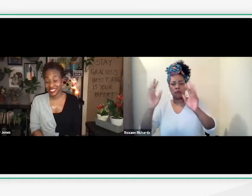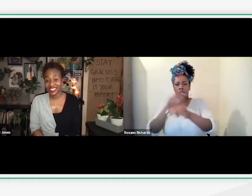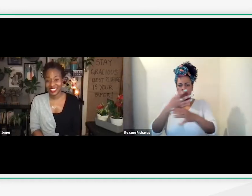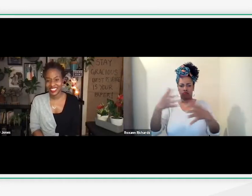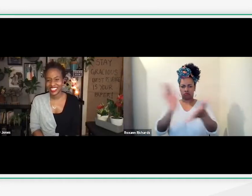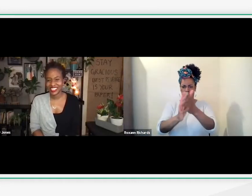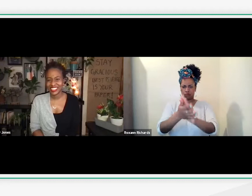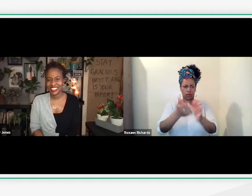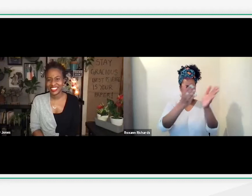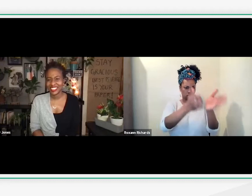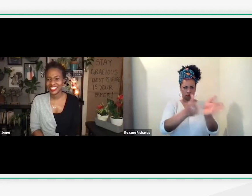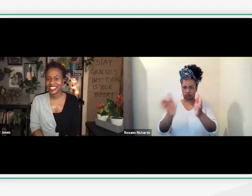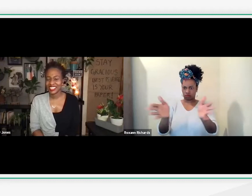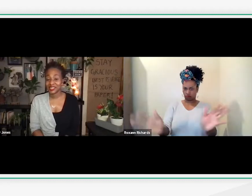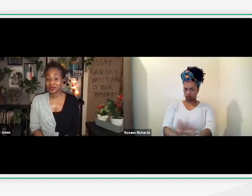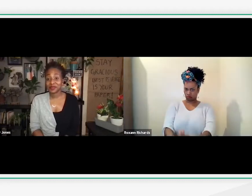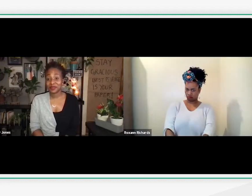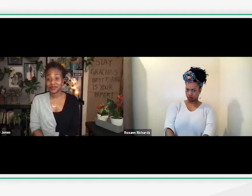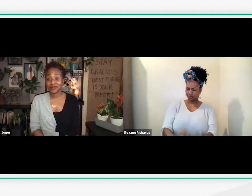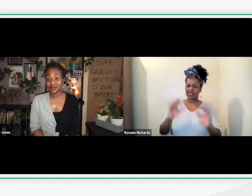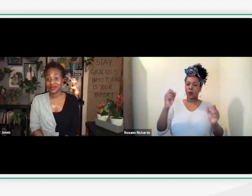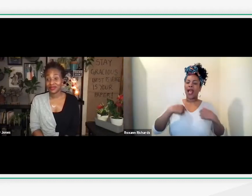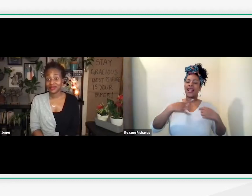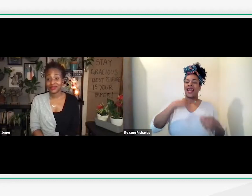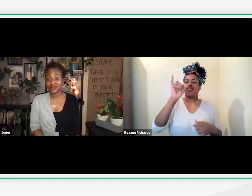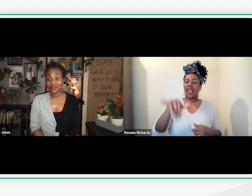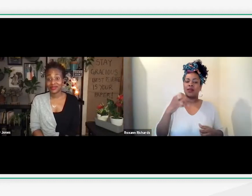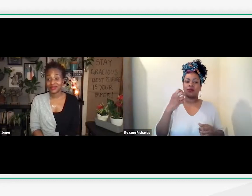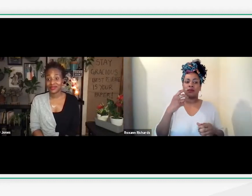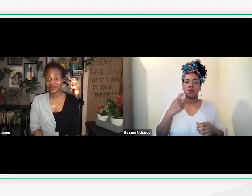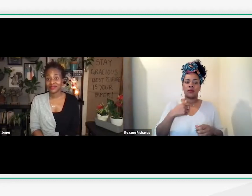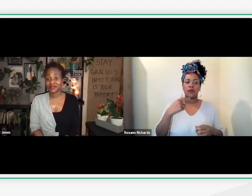thinking about rules and the flexibility . . . numbers were just very clear to me.